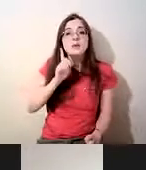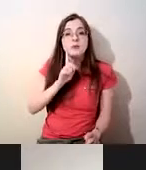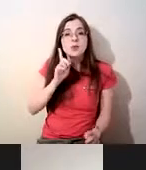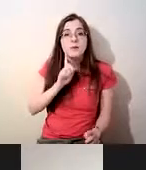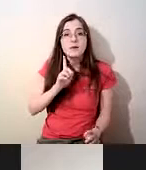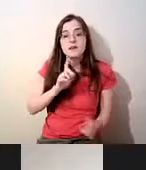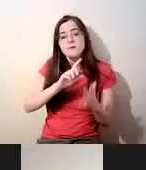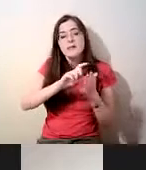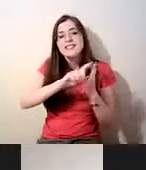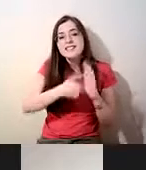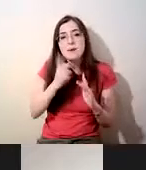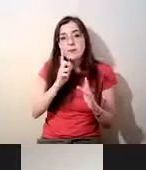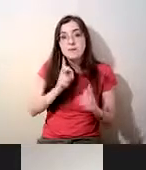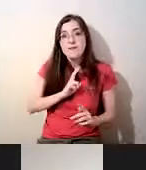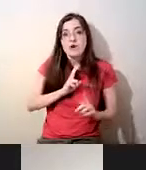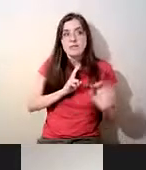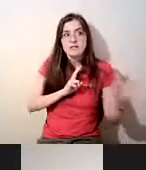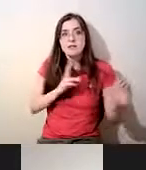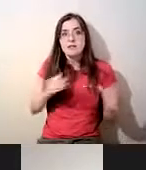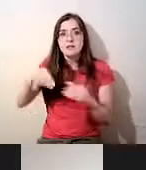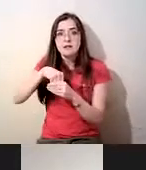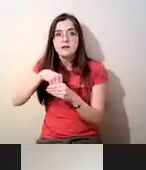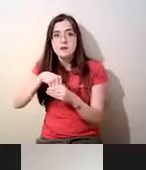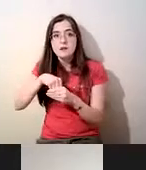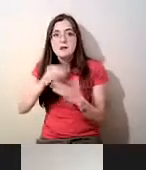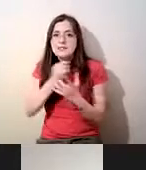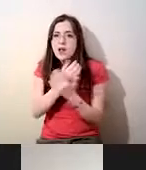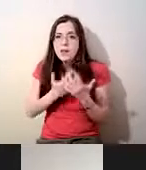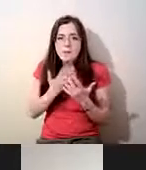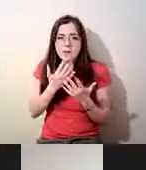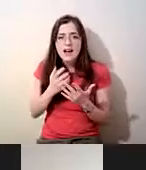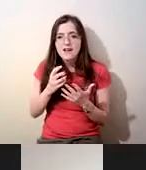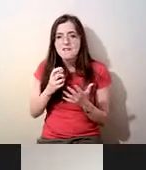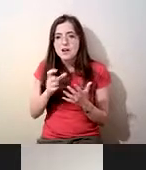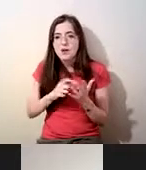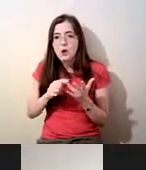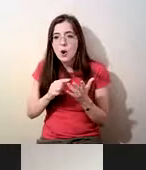account because a lot of us have co-more morbidity a lot of us already have the symptoms associated